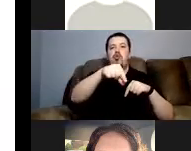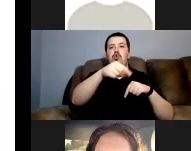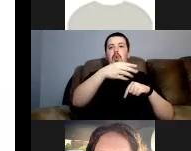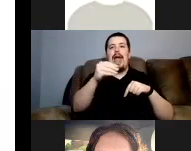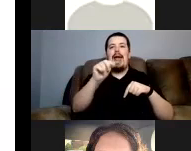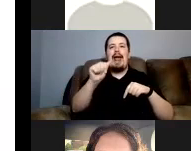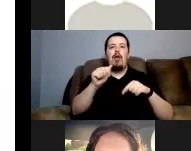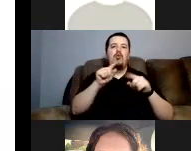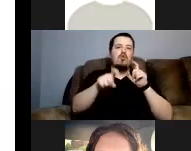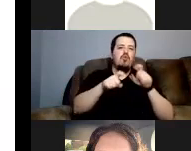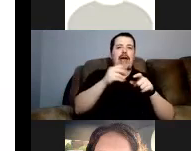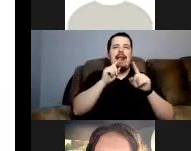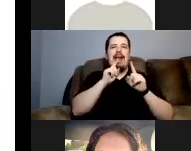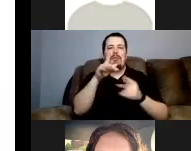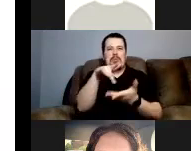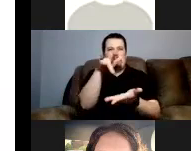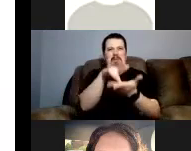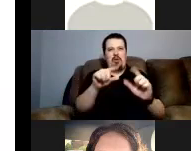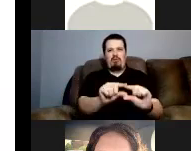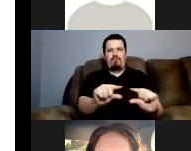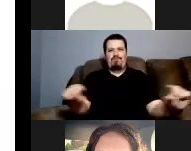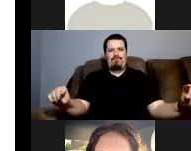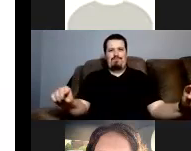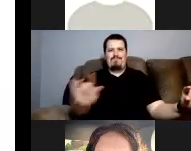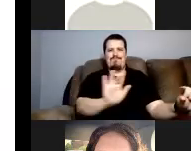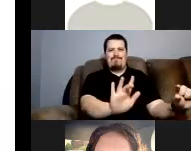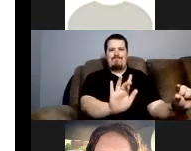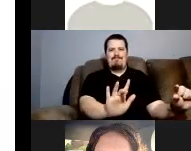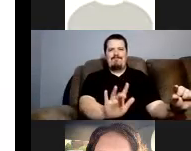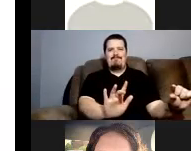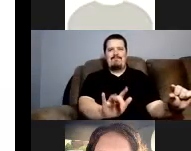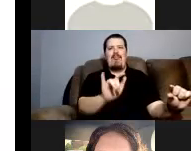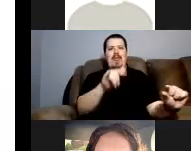like it's about the middle button uh that'll give us an opportunity to check those out and